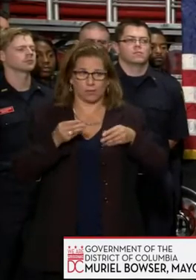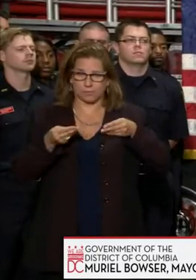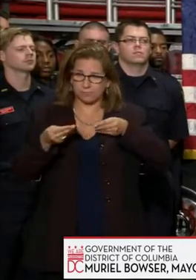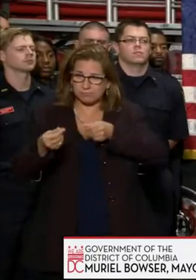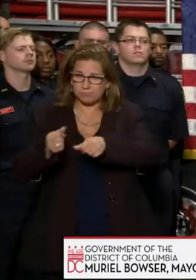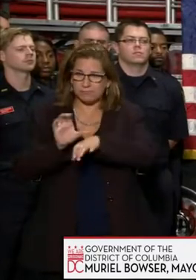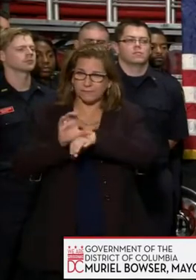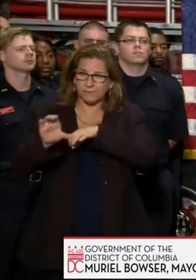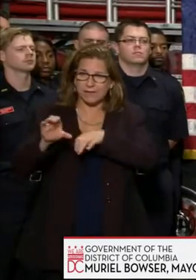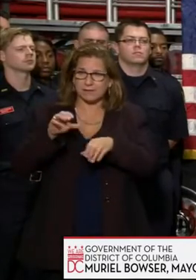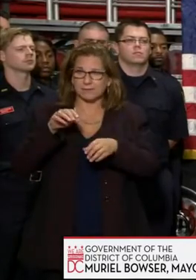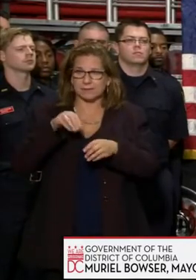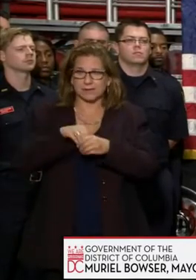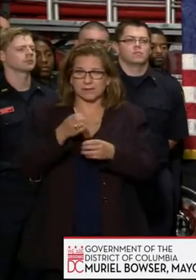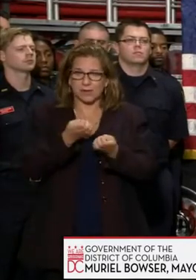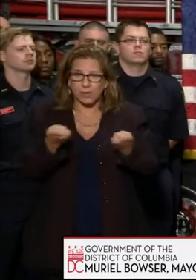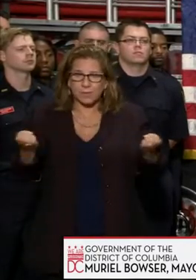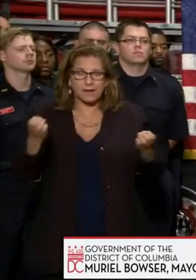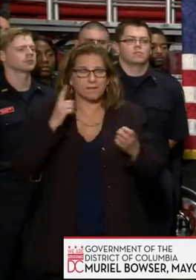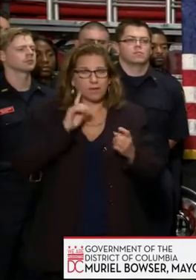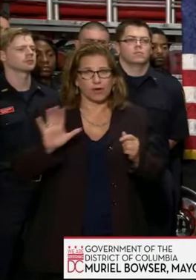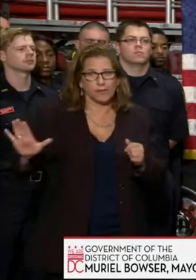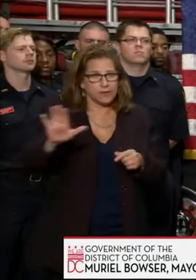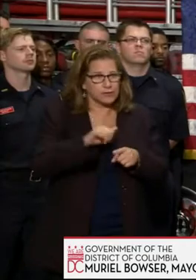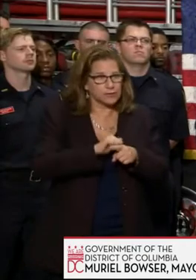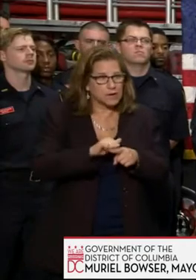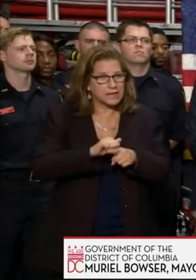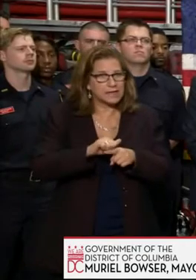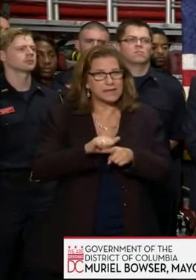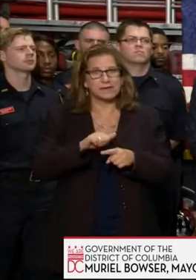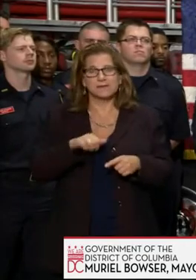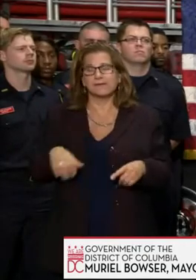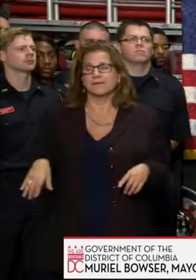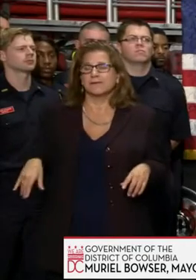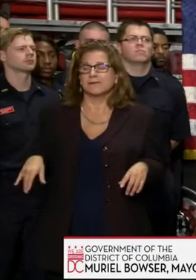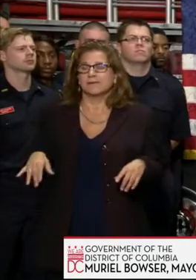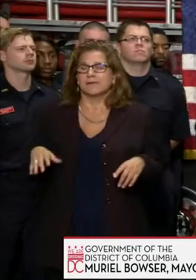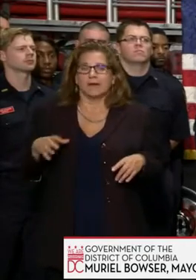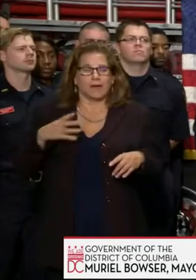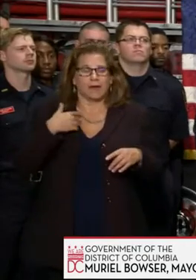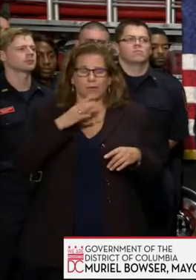WE HONOR THEM BY NEVER FORGETTING THEIR COLLEAGUES.